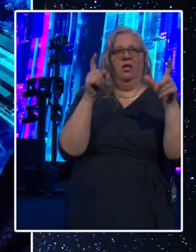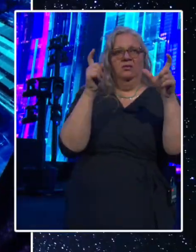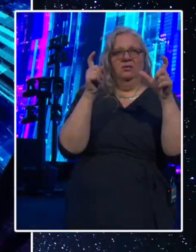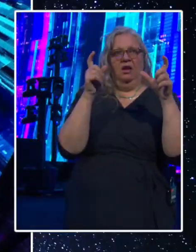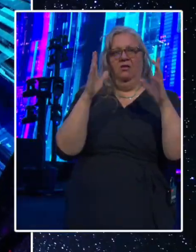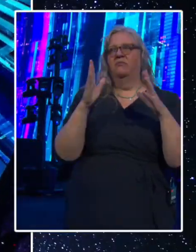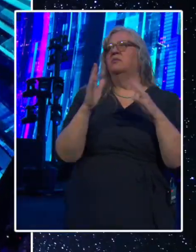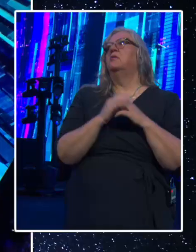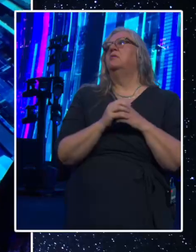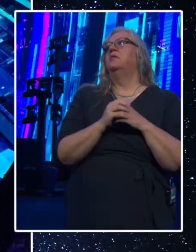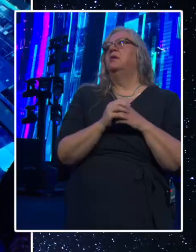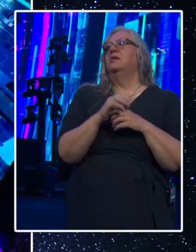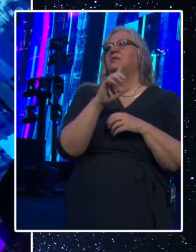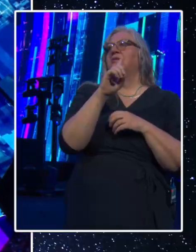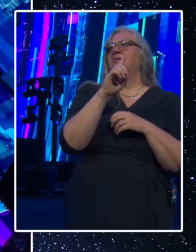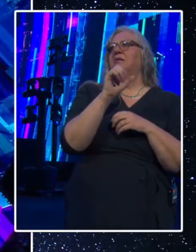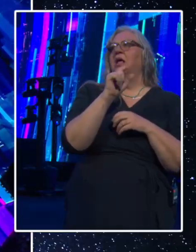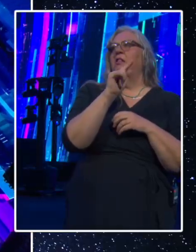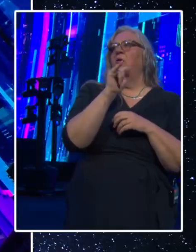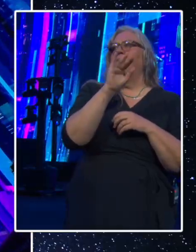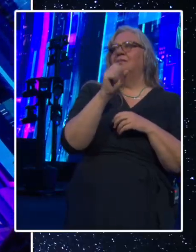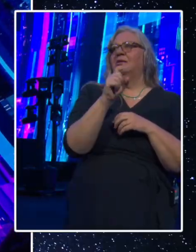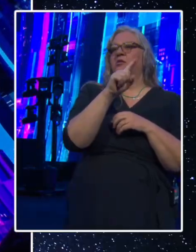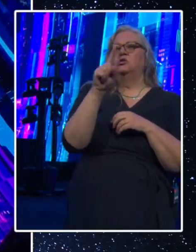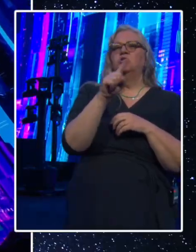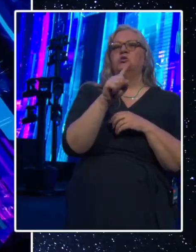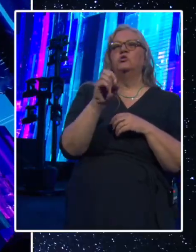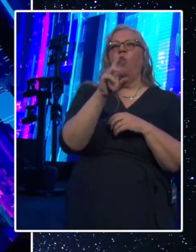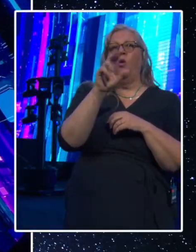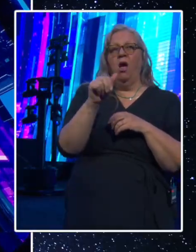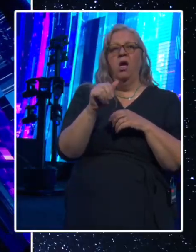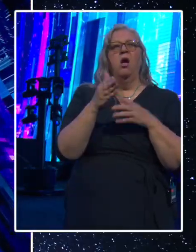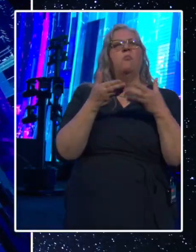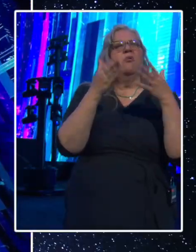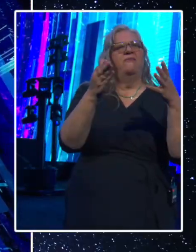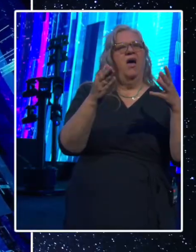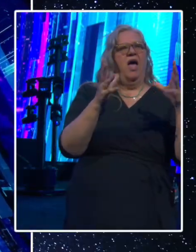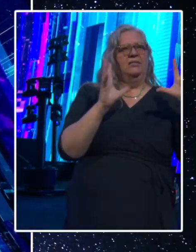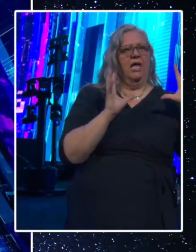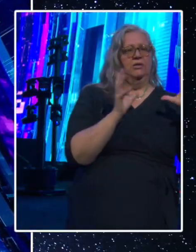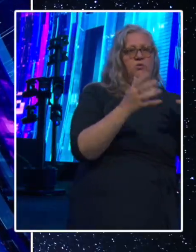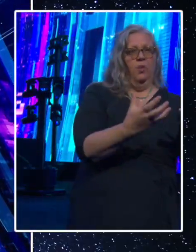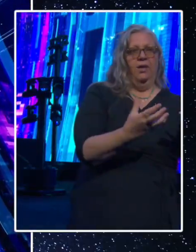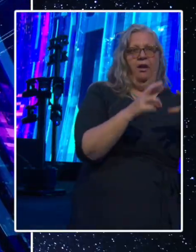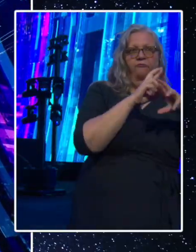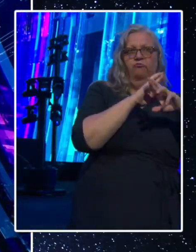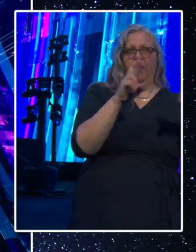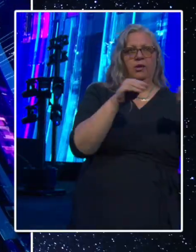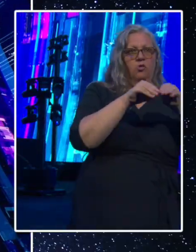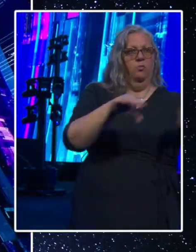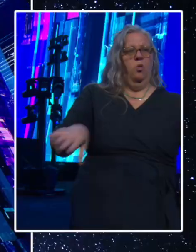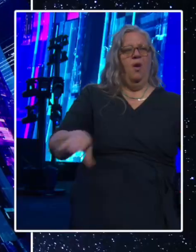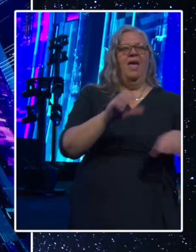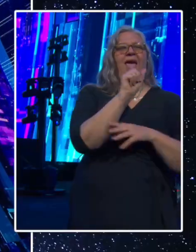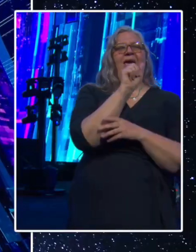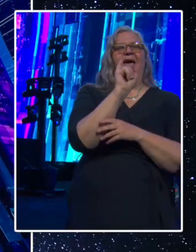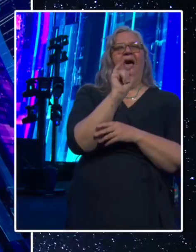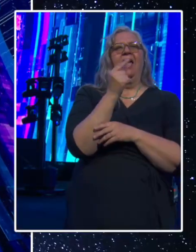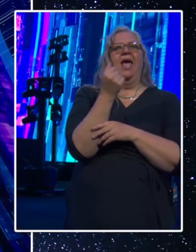Deloitte's Zora AI built on HPE Private Cloud AI provides a suite of ready-to-deploy AI agents